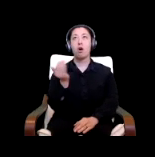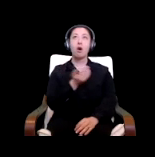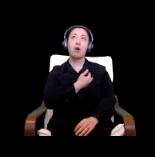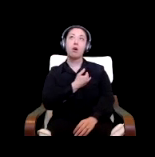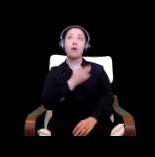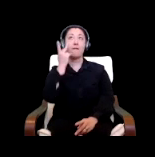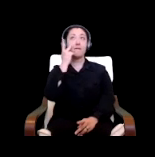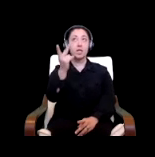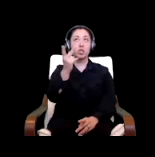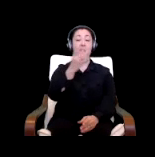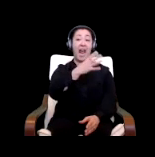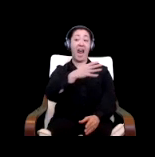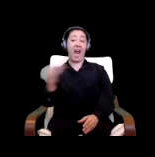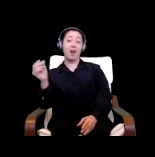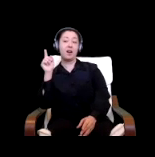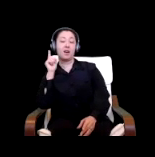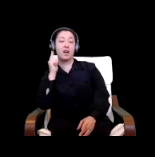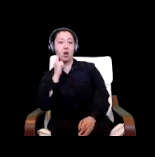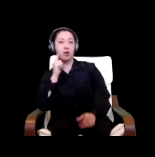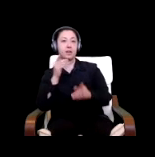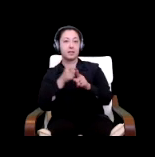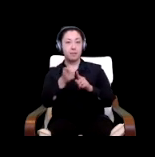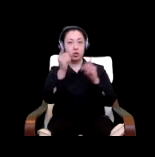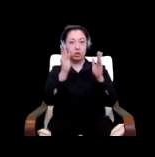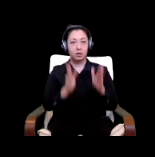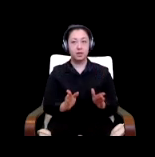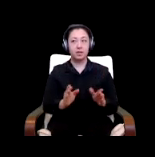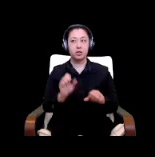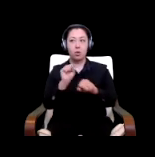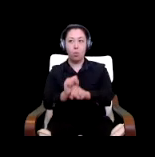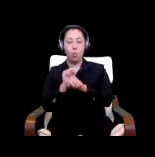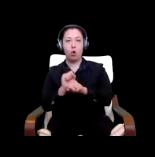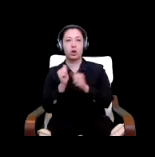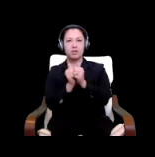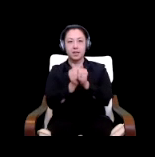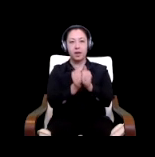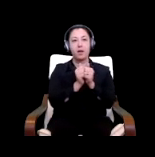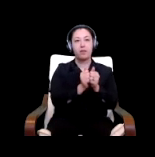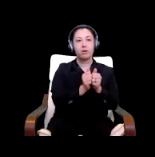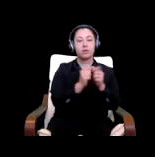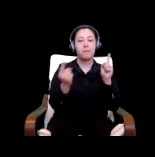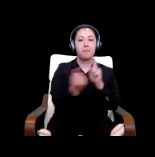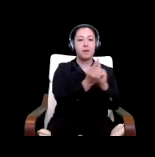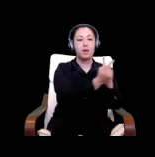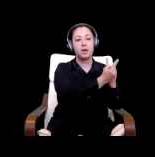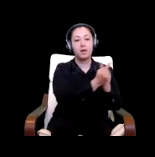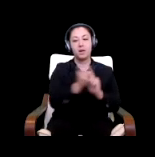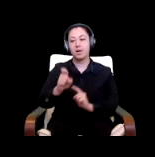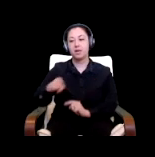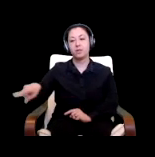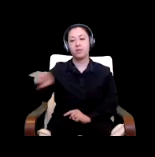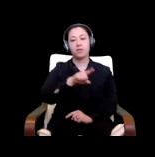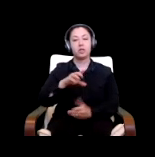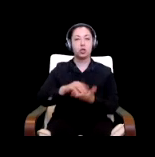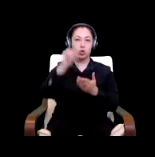to work together to ensure we are comprehensively addressing the needs of the students.